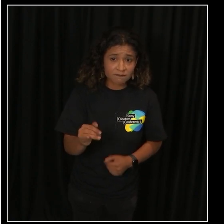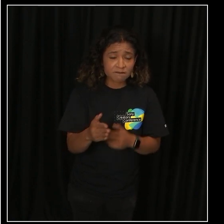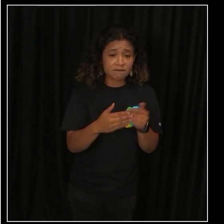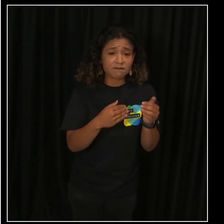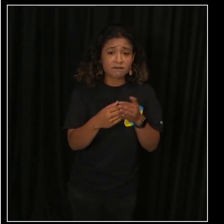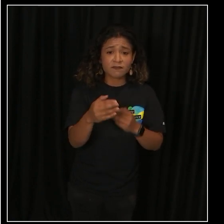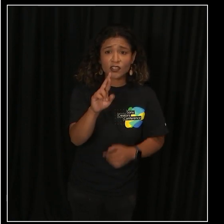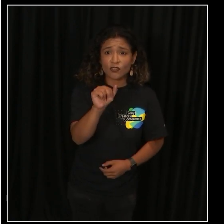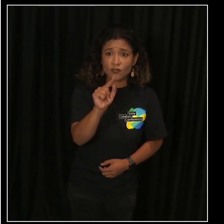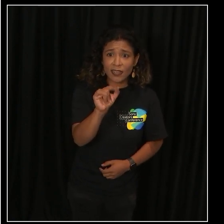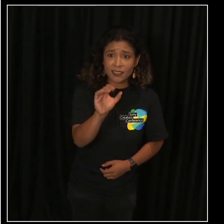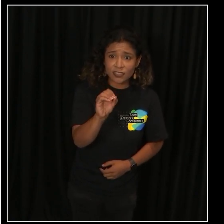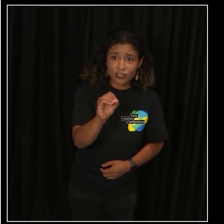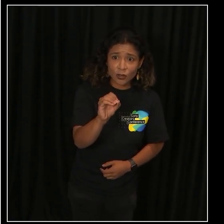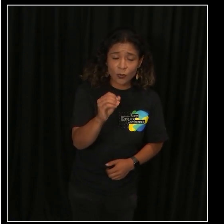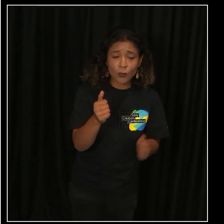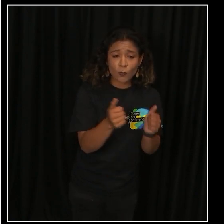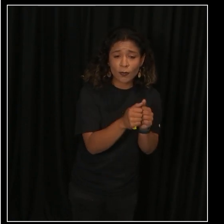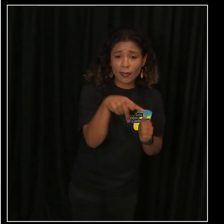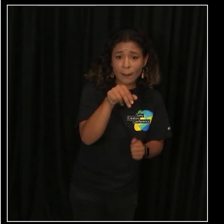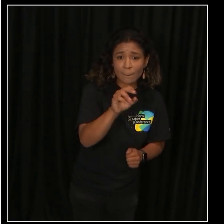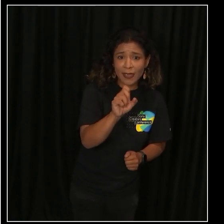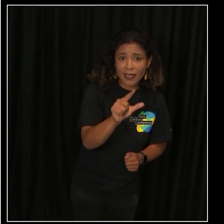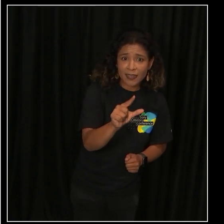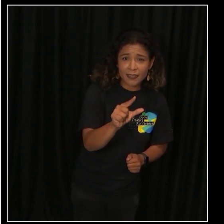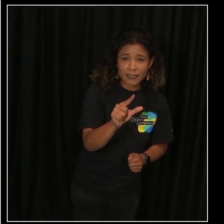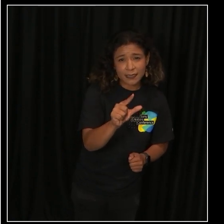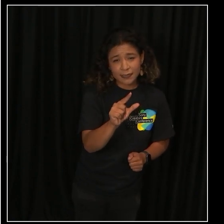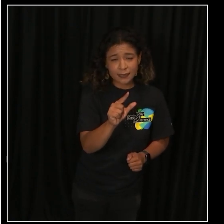to rendering resolution is about run by one.